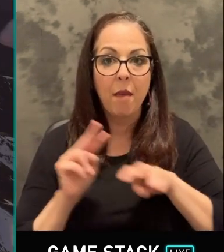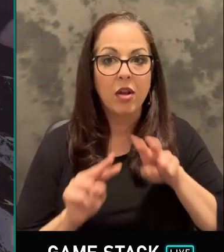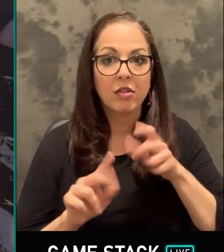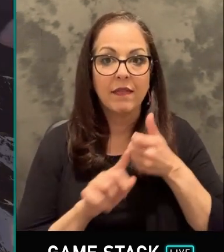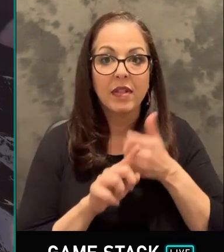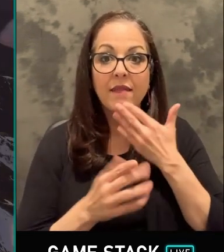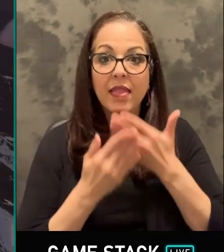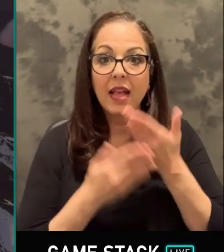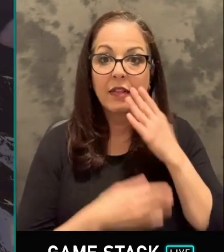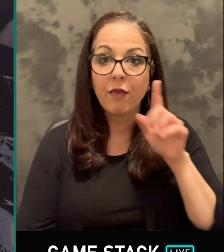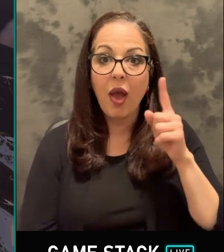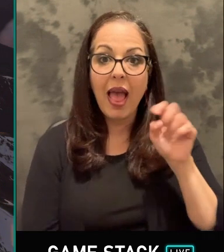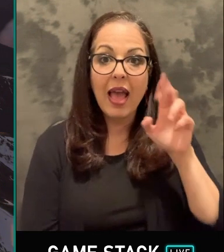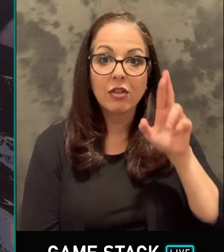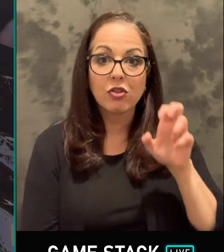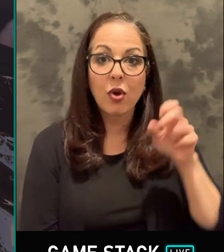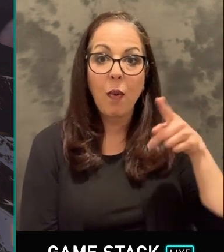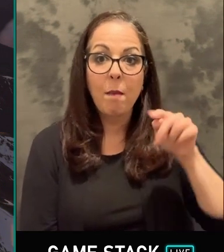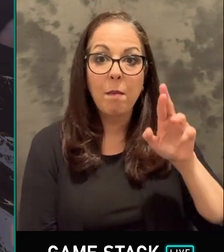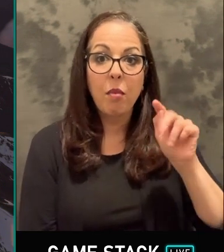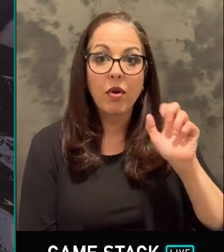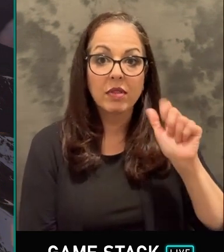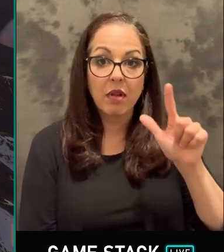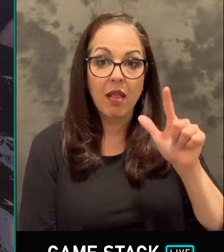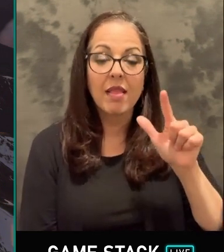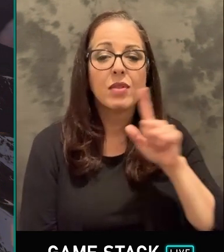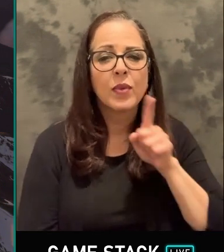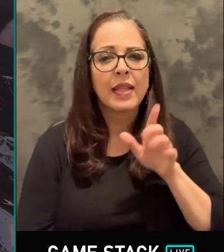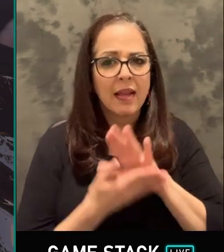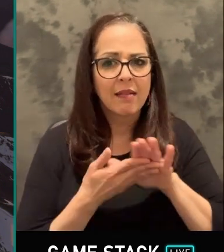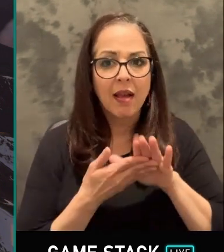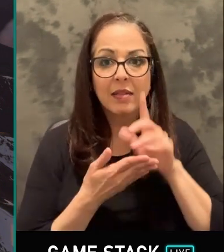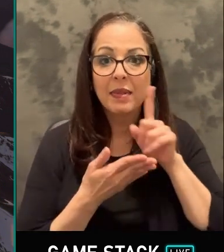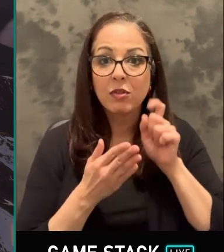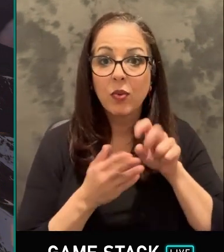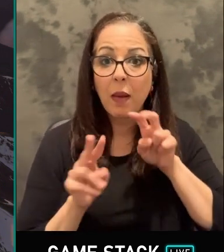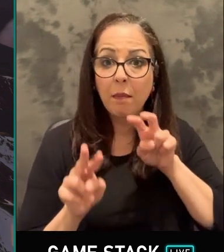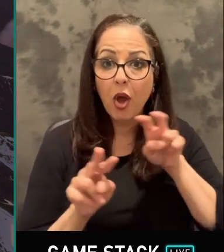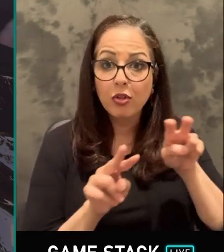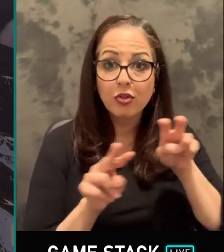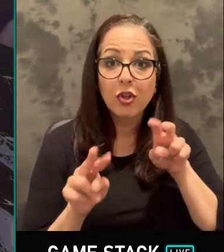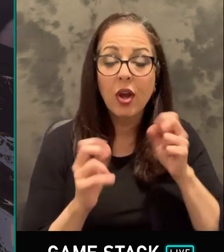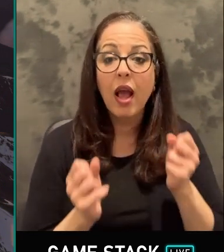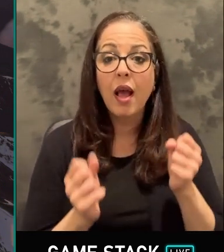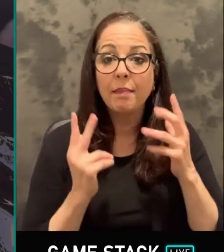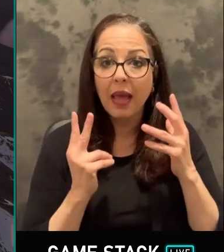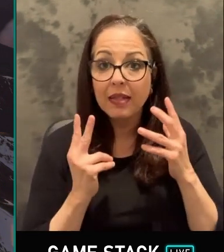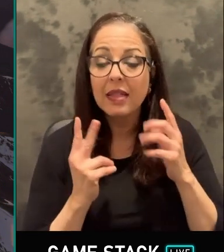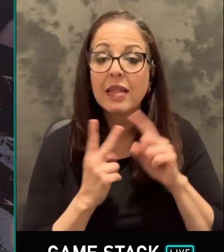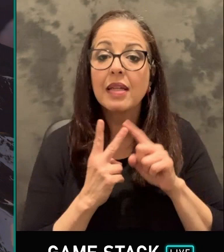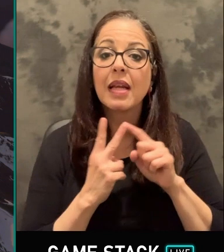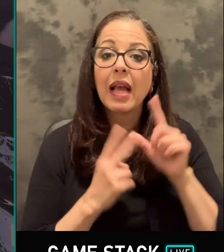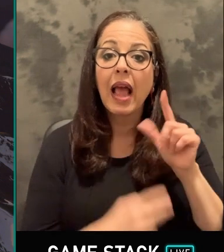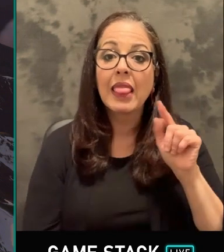Azure Portal is really nice because you can monitor the numbers of calls, the latency of your calls, and errors, and when we